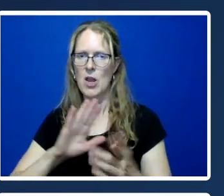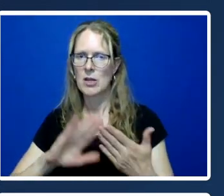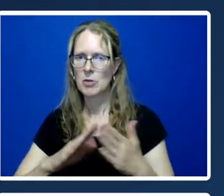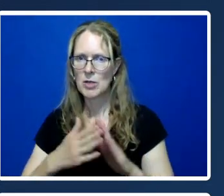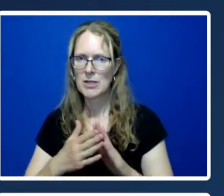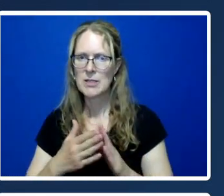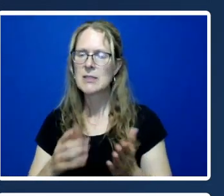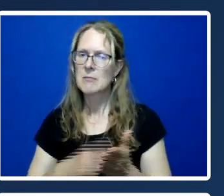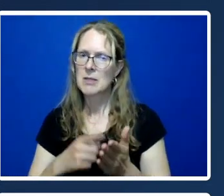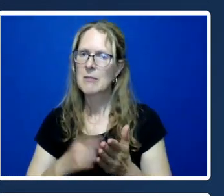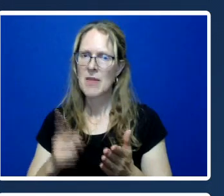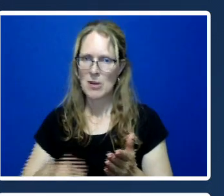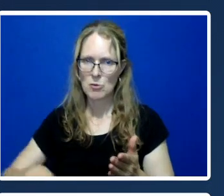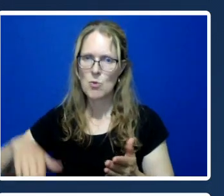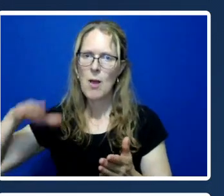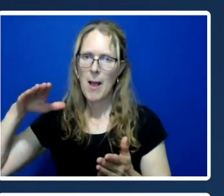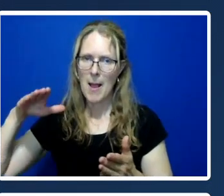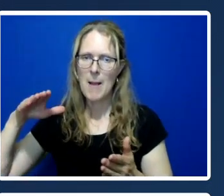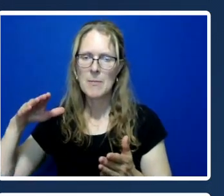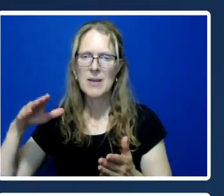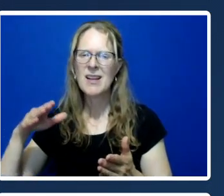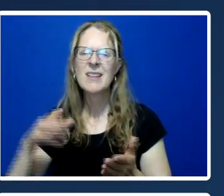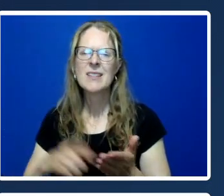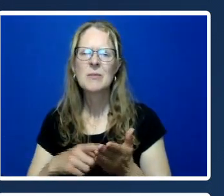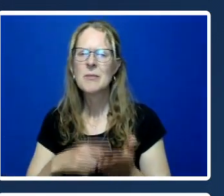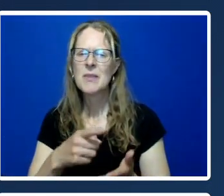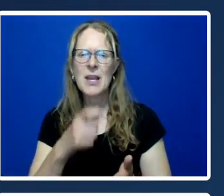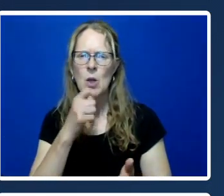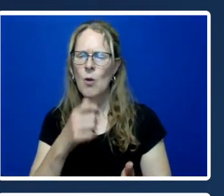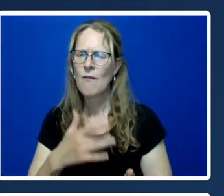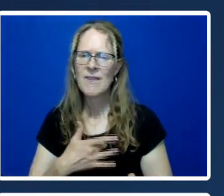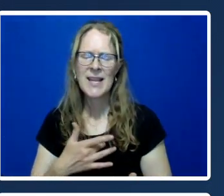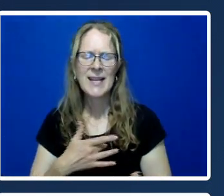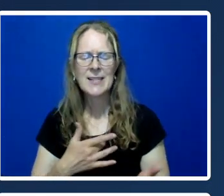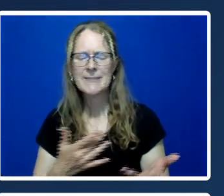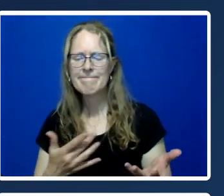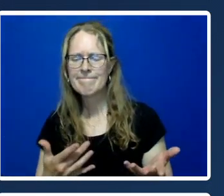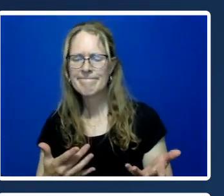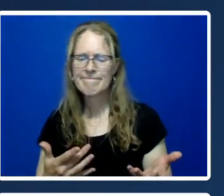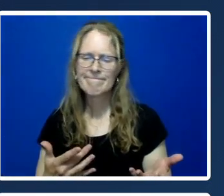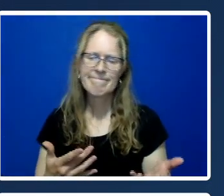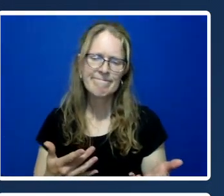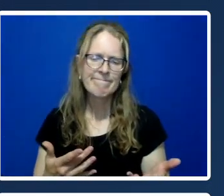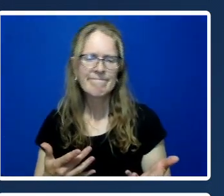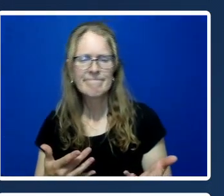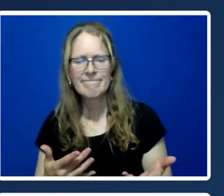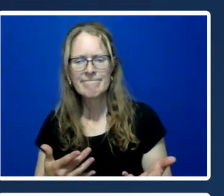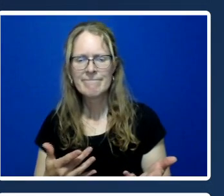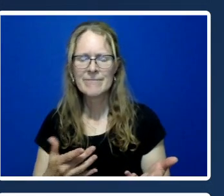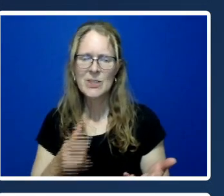And sometimes they don't feel that they always have the best, you know, the best line to getting